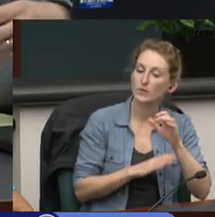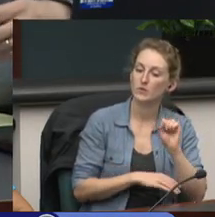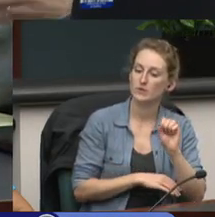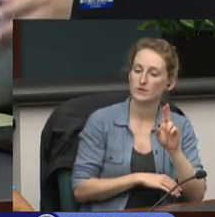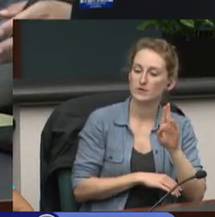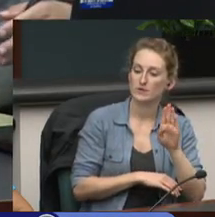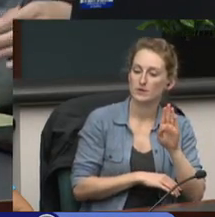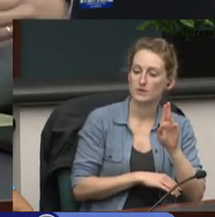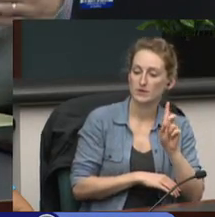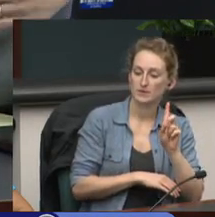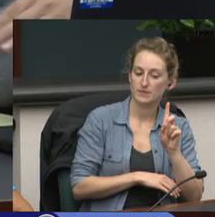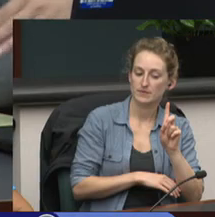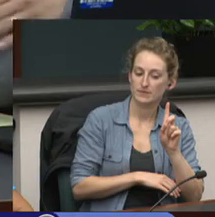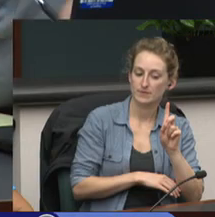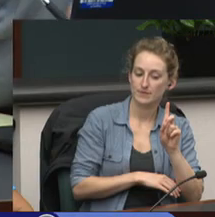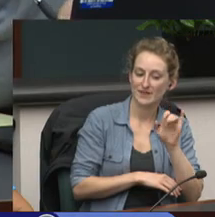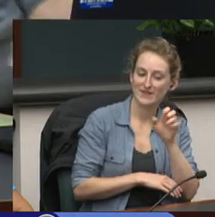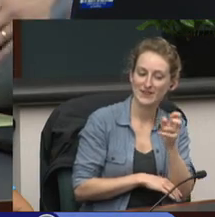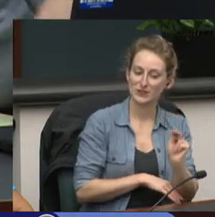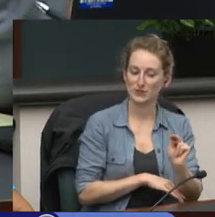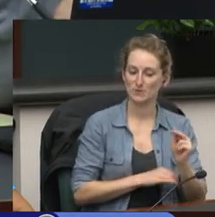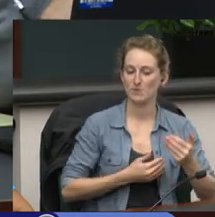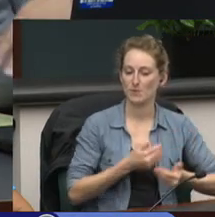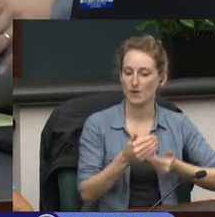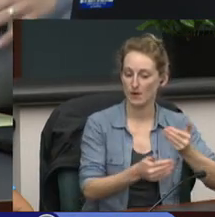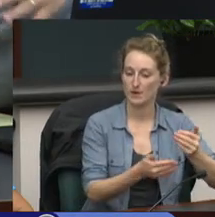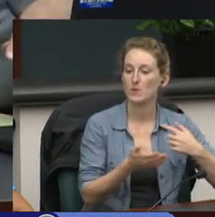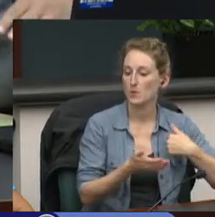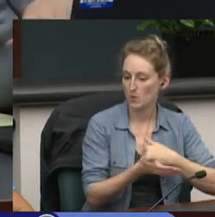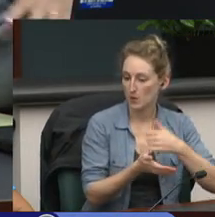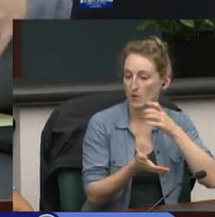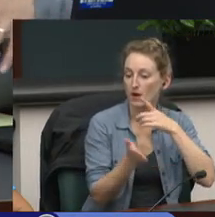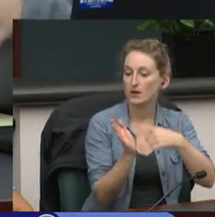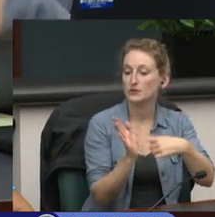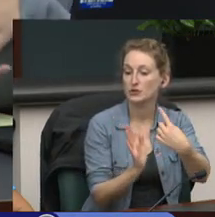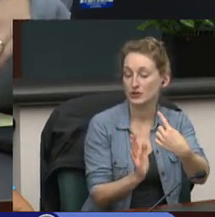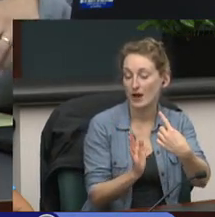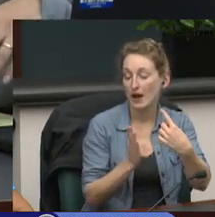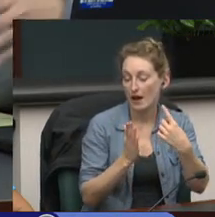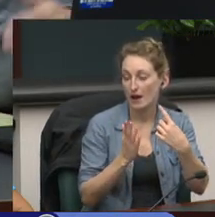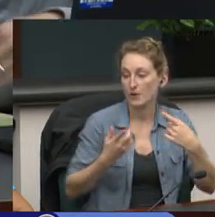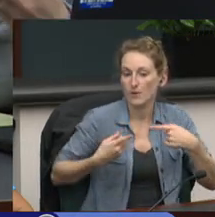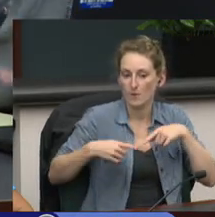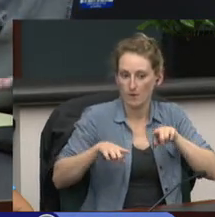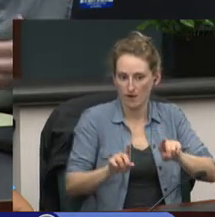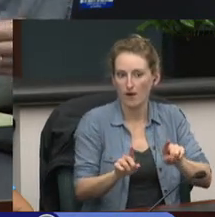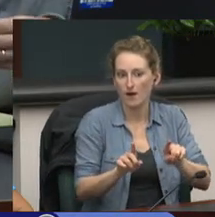we check and make sure that it's installed properly maintained properly at the you know while they're doing the construction and then overtime it's